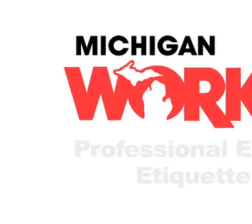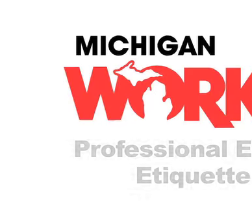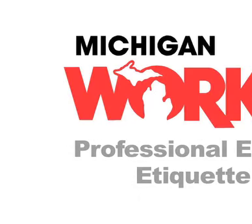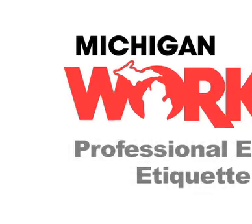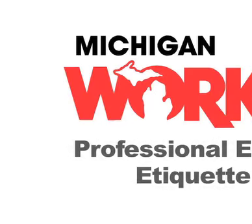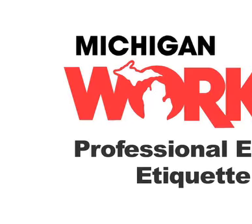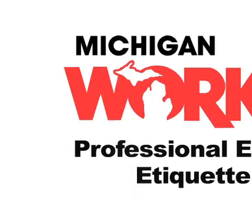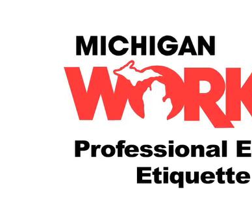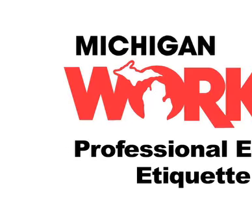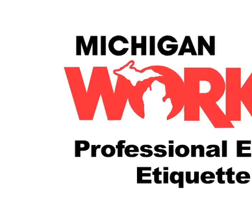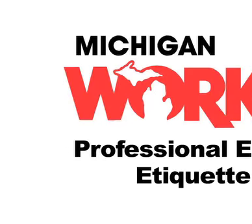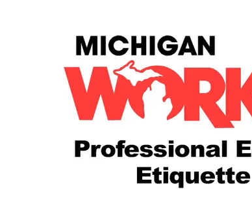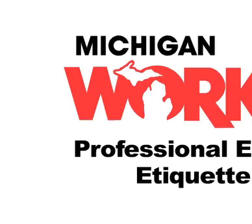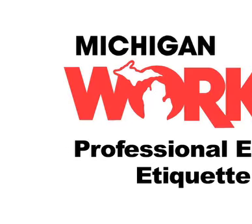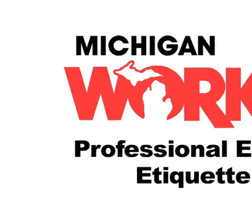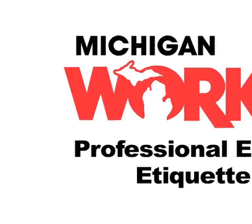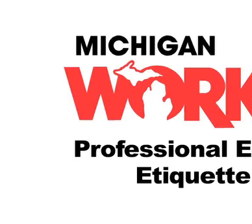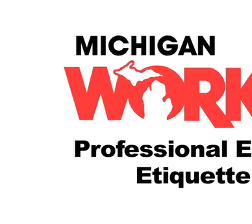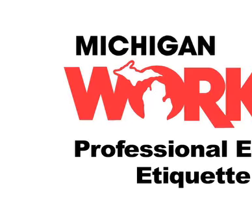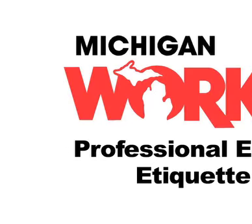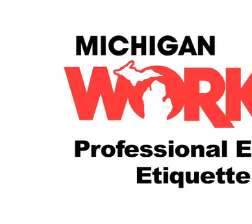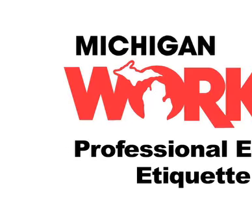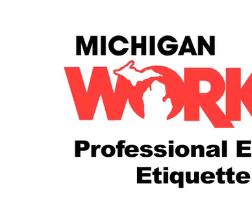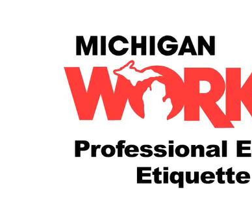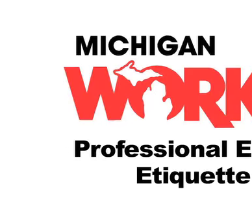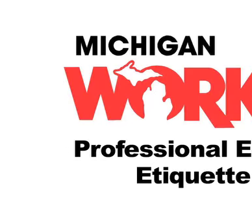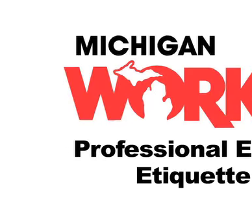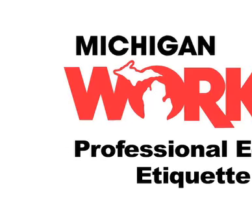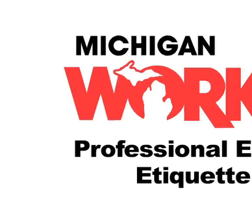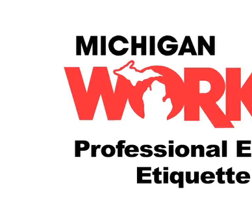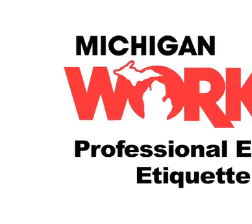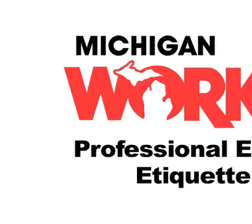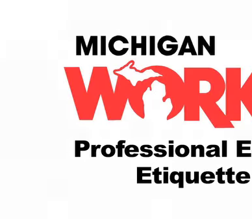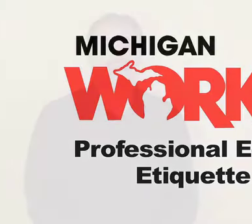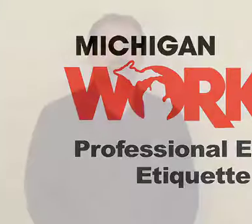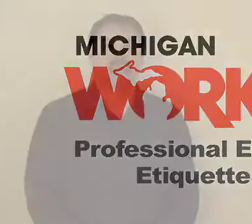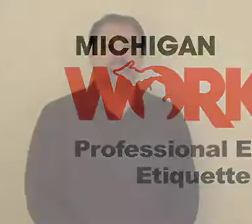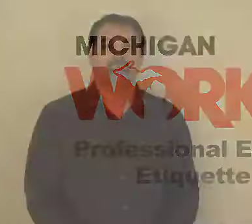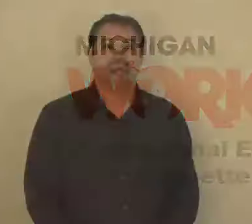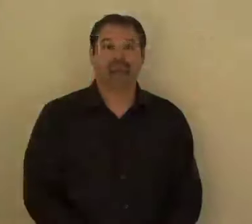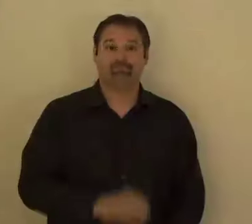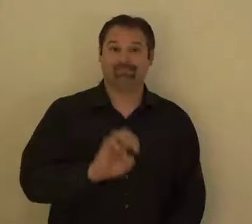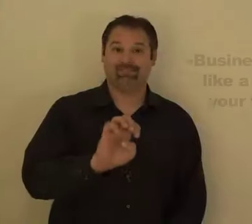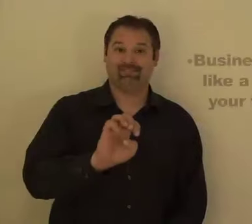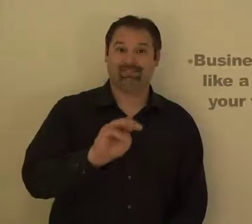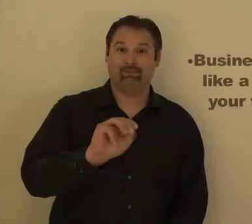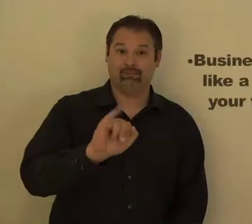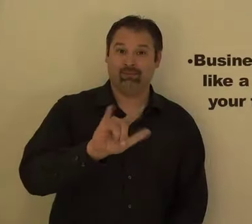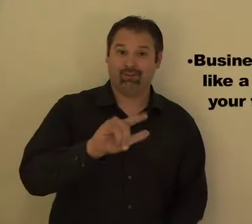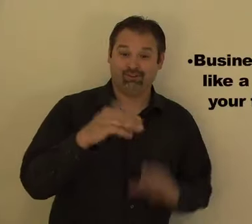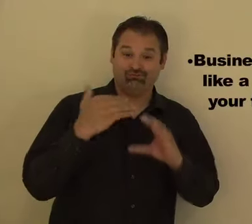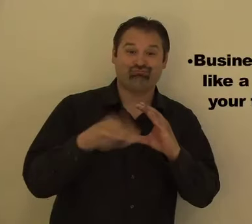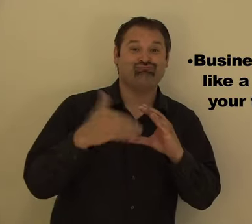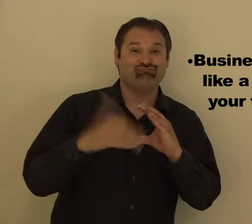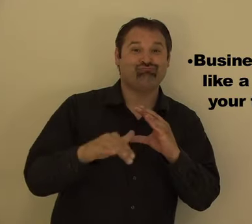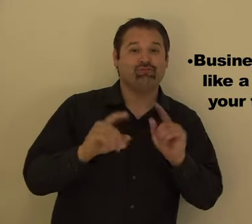Sending a business is not like sending a message to your friends or family.